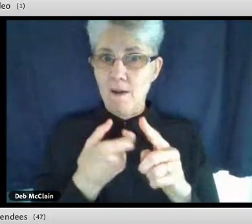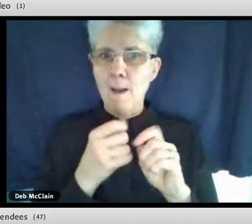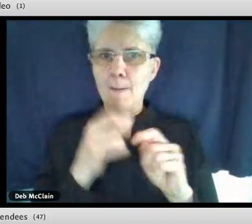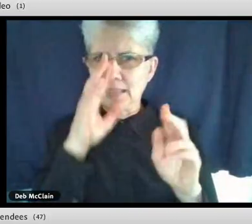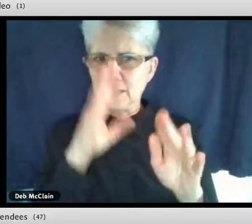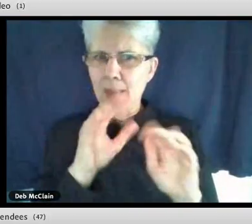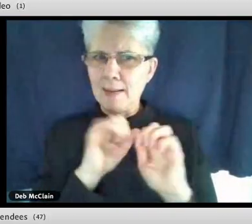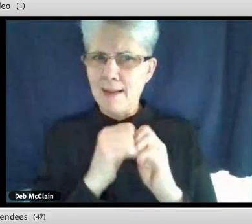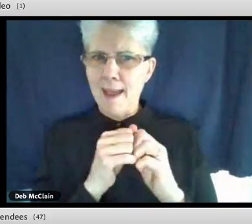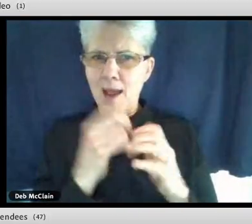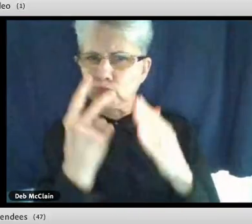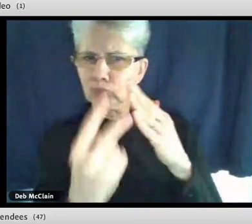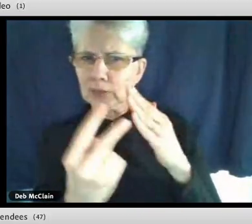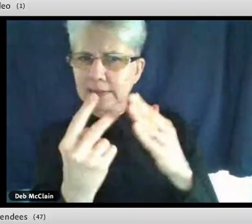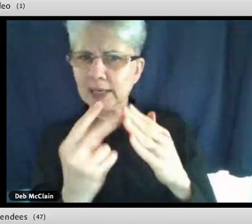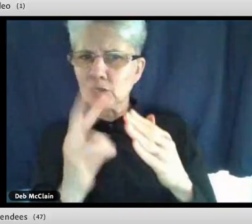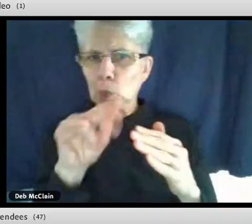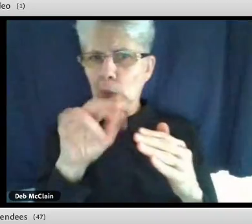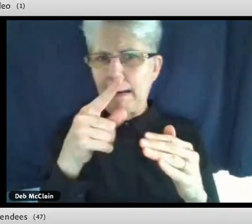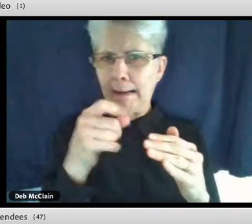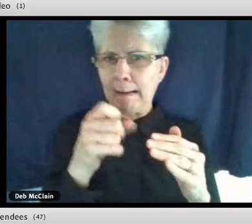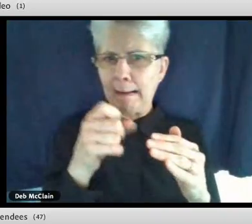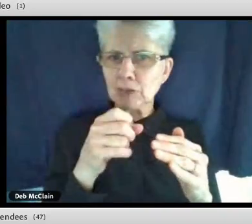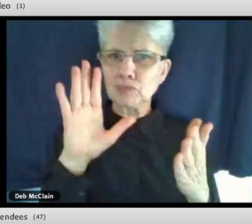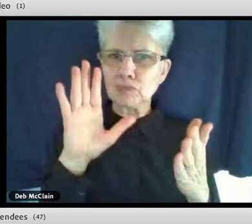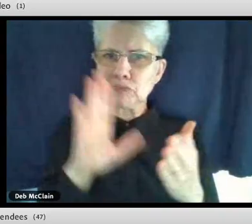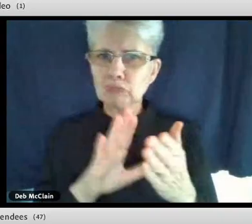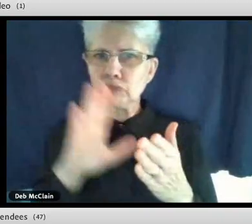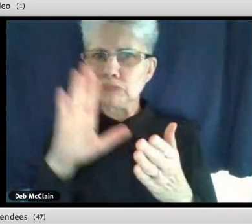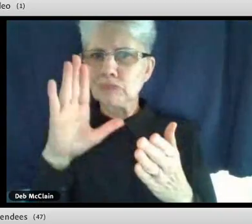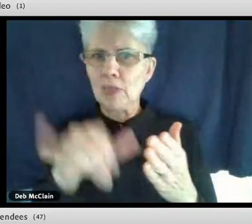expected typical range. Again, they'll tell you about how they got their data.